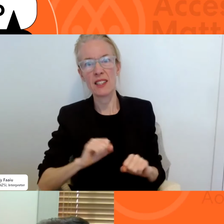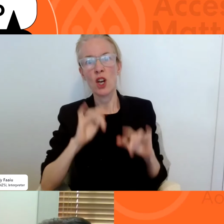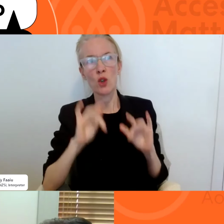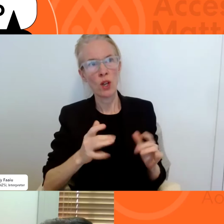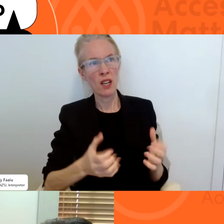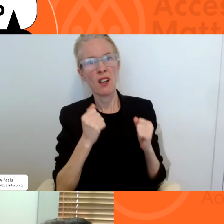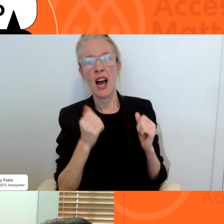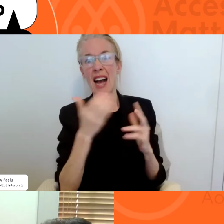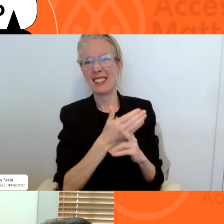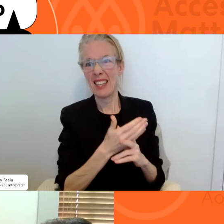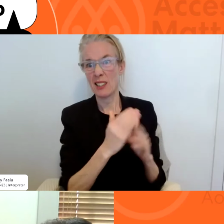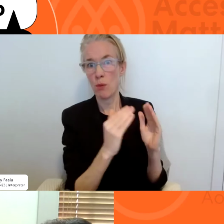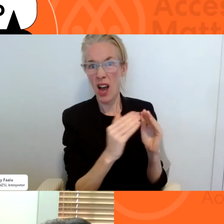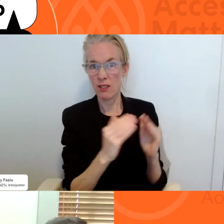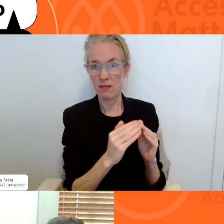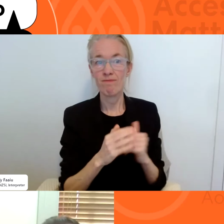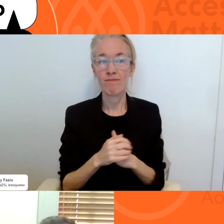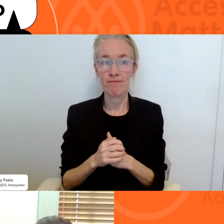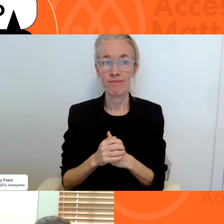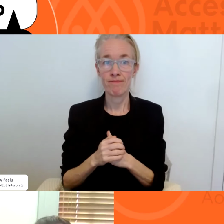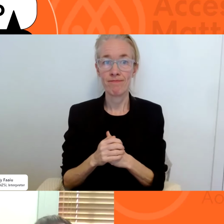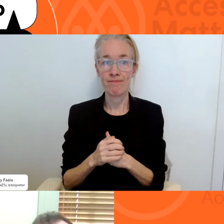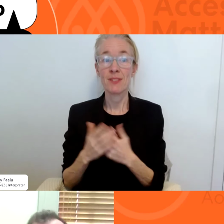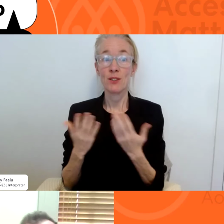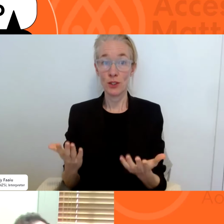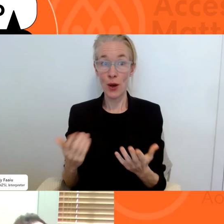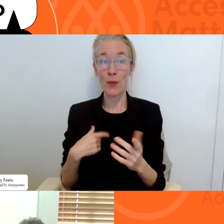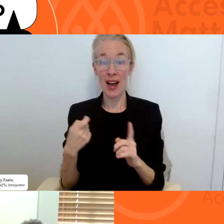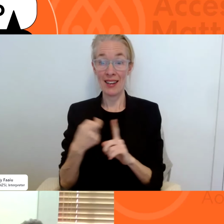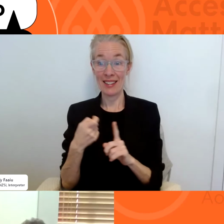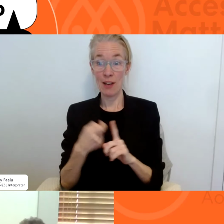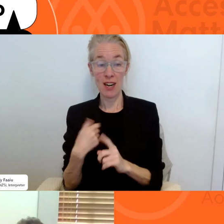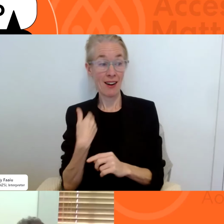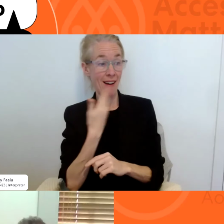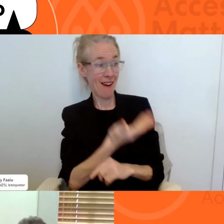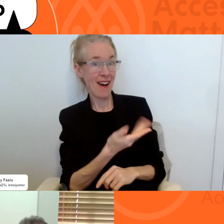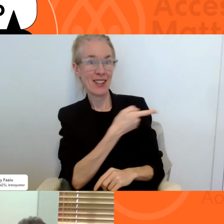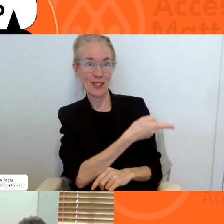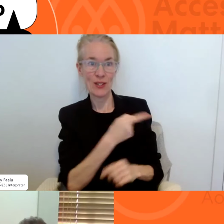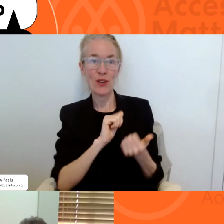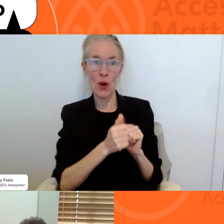I might hand over to Priyanca. Just on time. How good. Kia ora